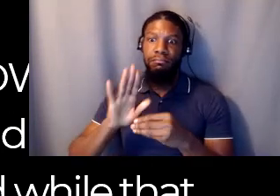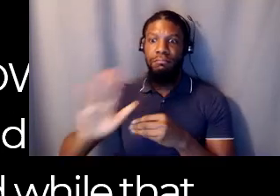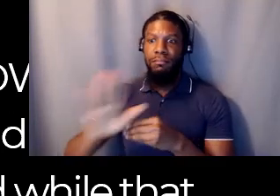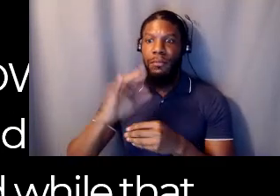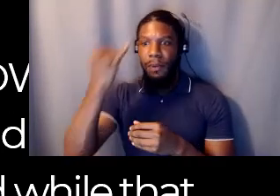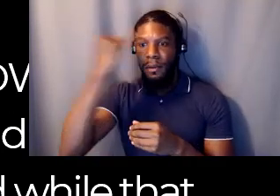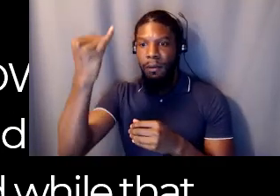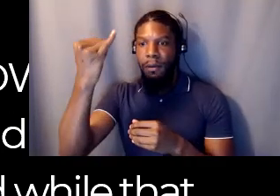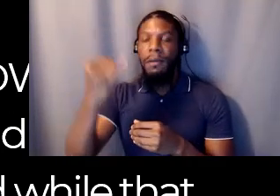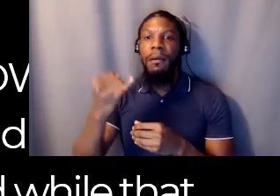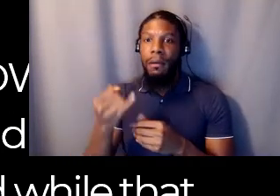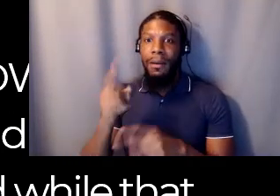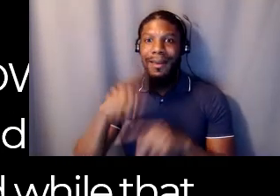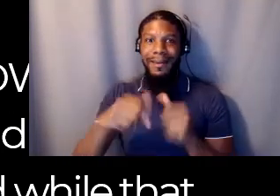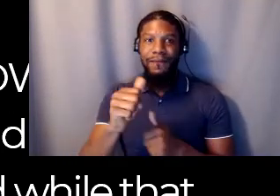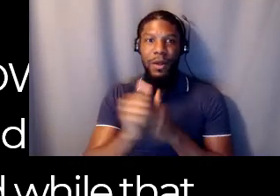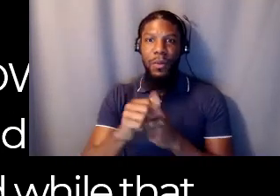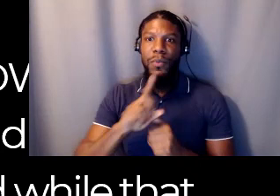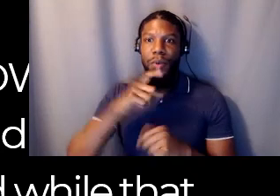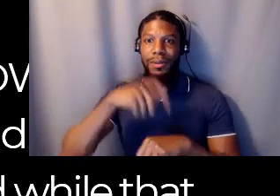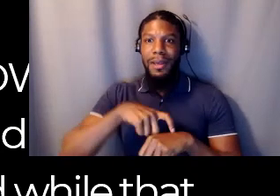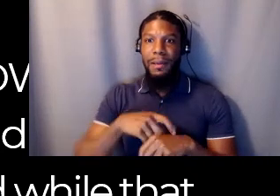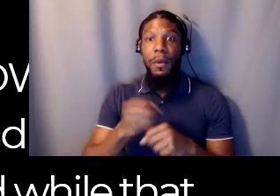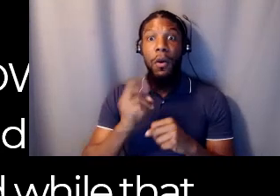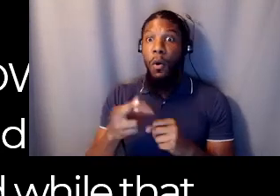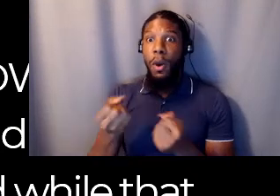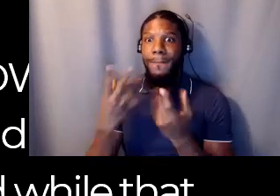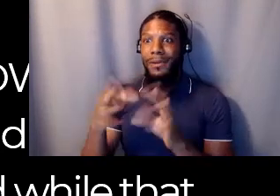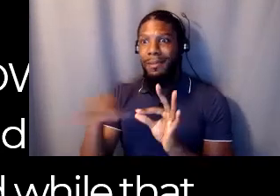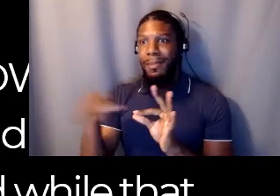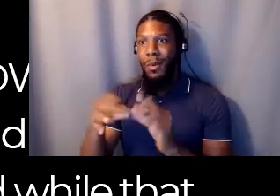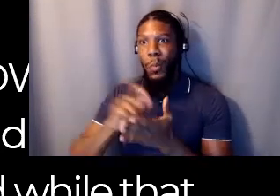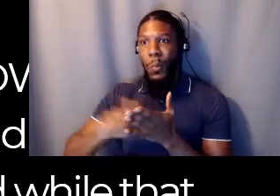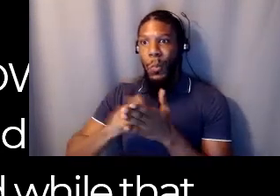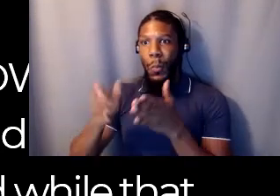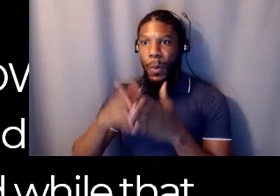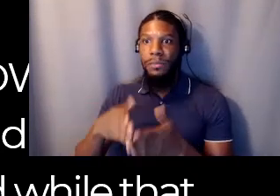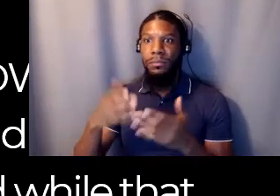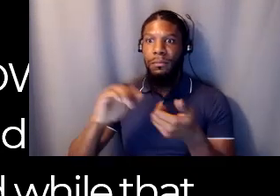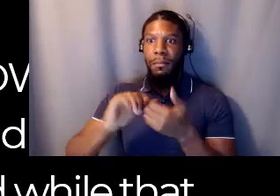Or multilingual writers to negotiate options as far as language use is concerned.